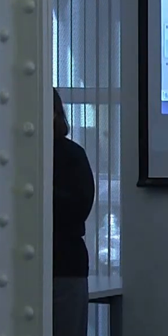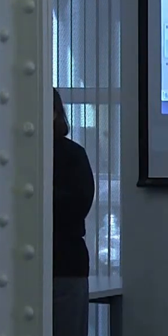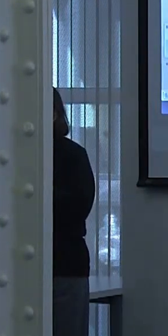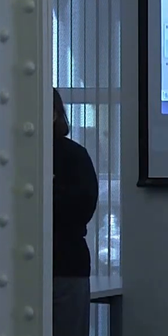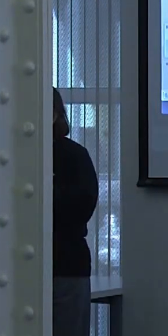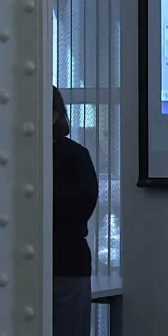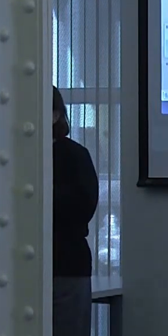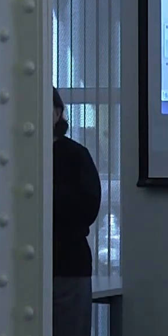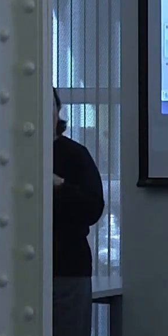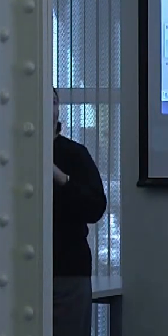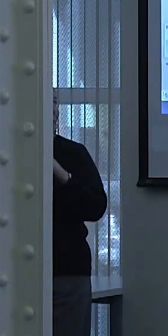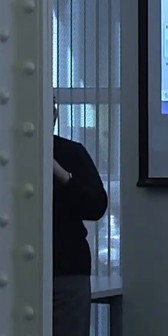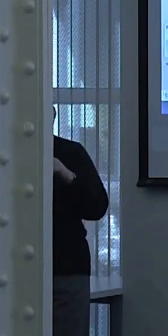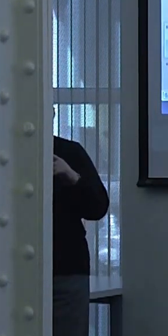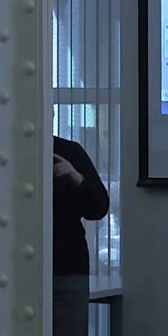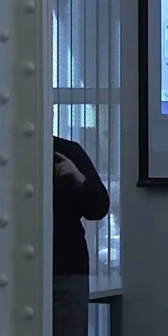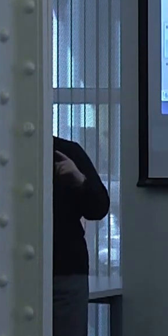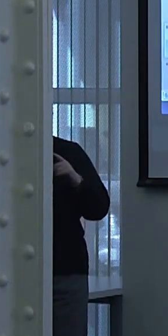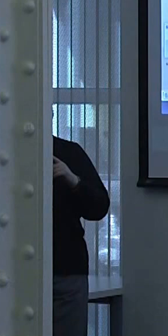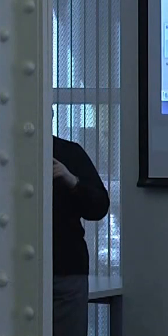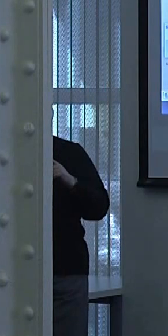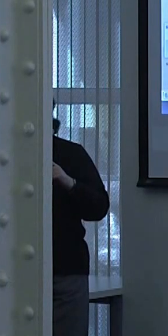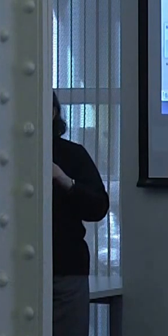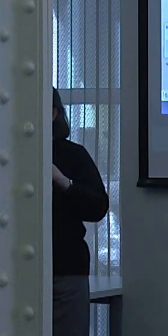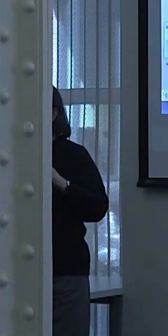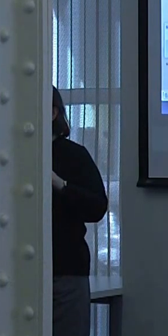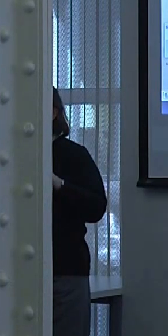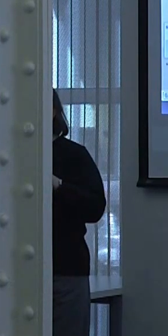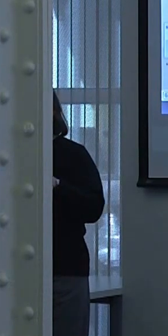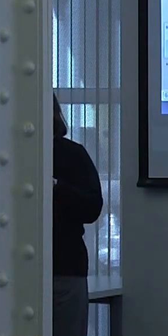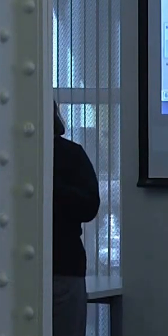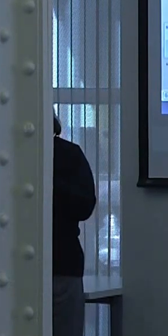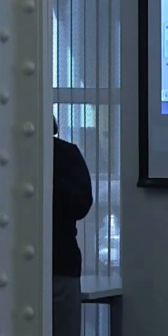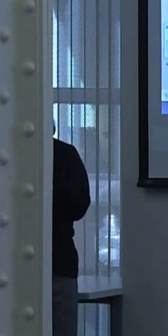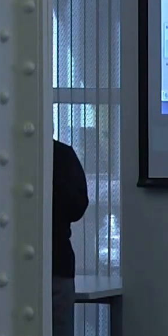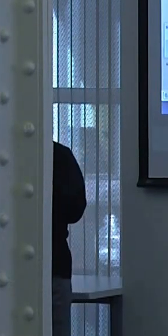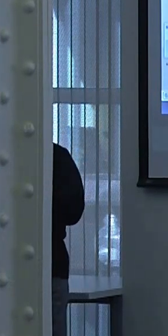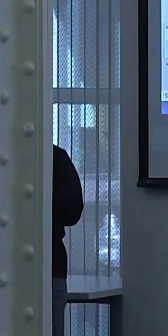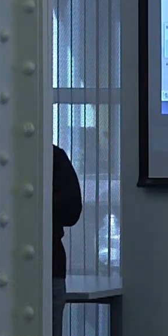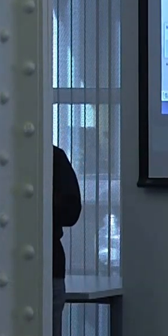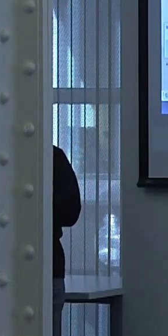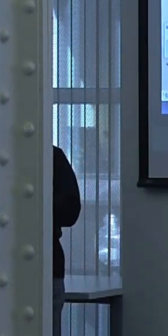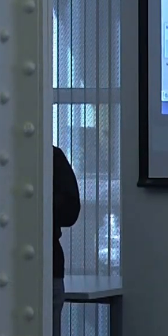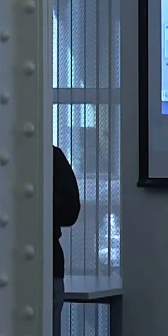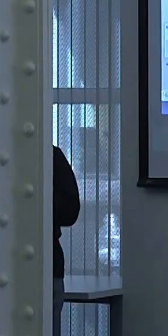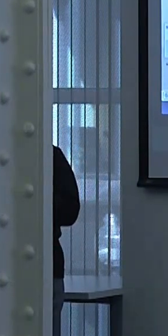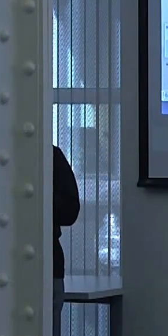or my friend, Sarah Howe. This is a picture of a punk rock club that I kind of grew up in.